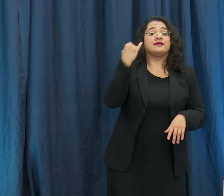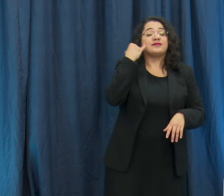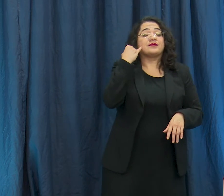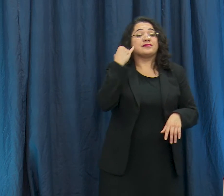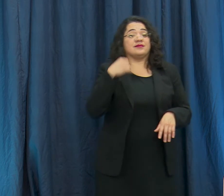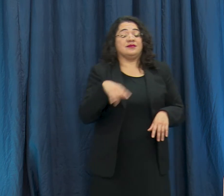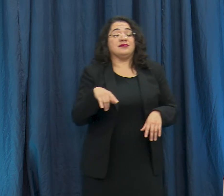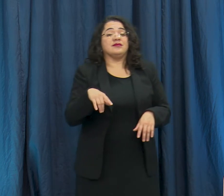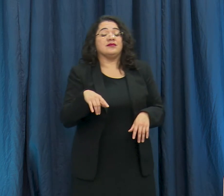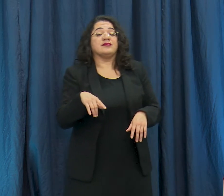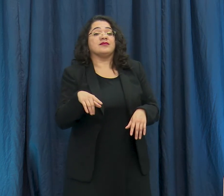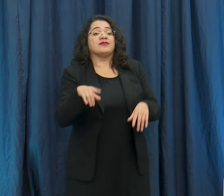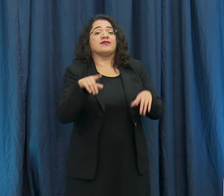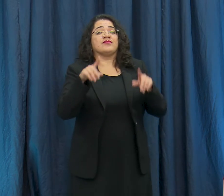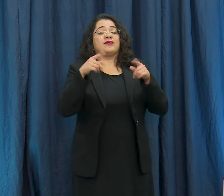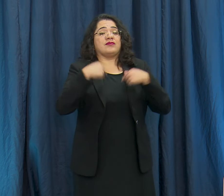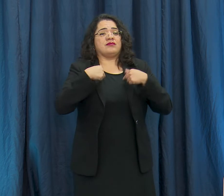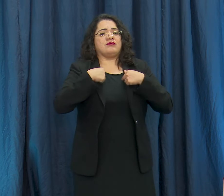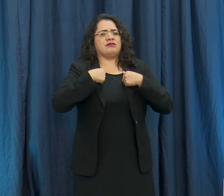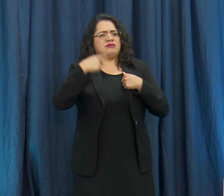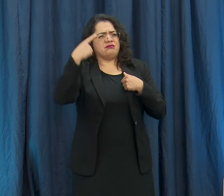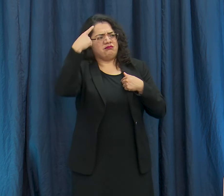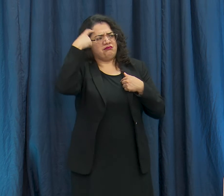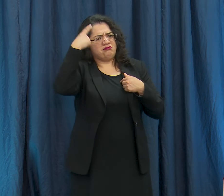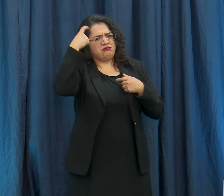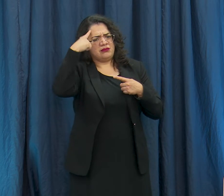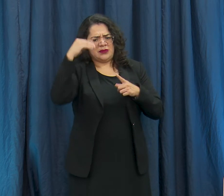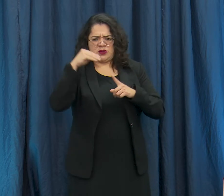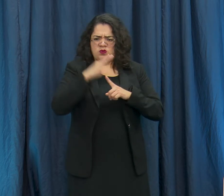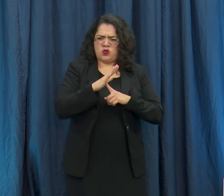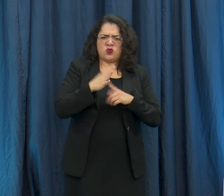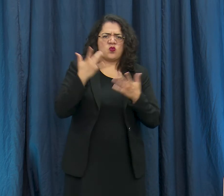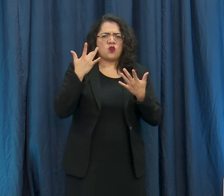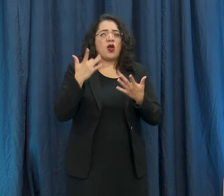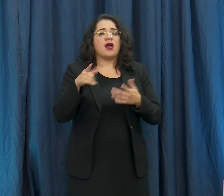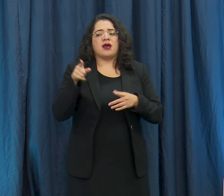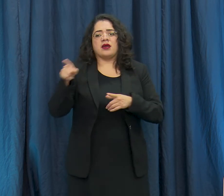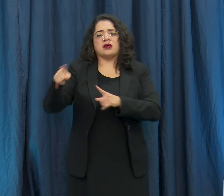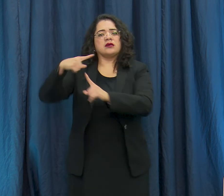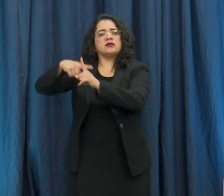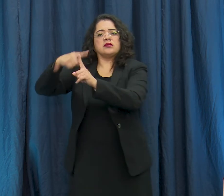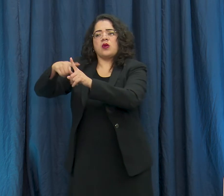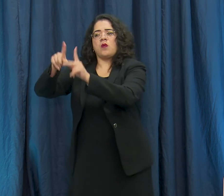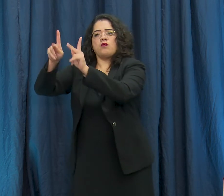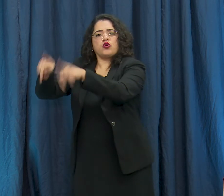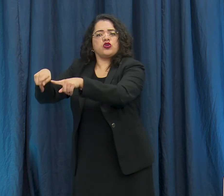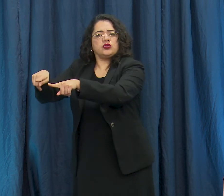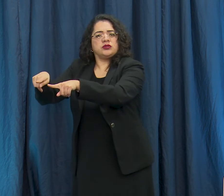laboratorio positivo para co VDC nuevon tienen sinto más que son consistent a